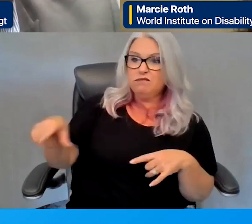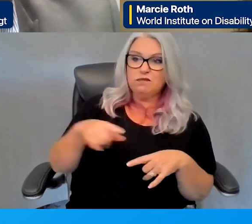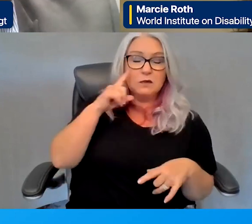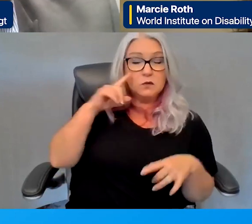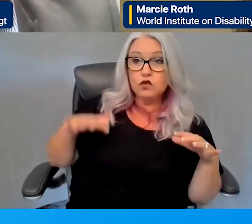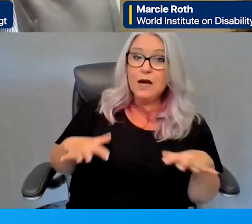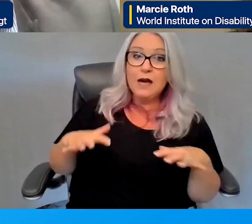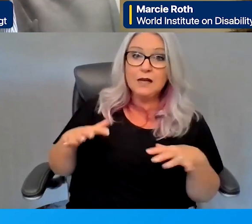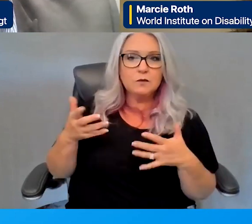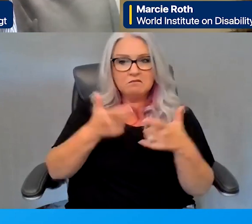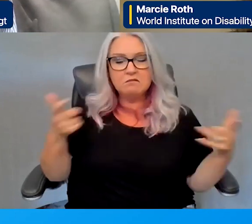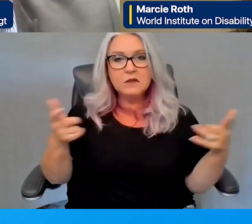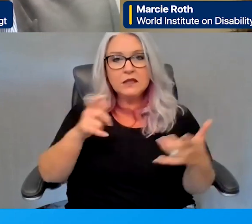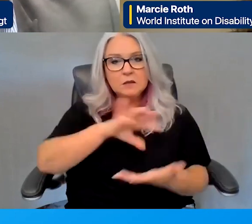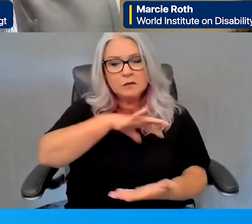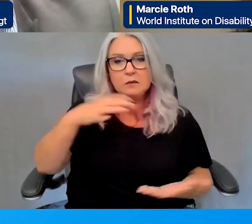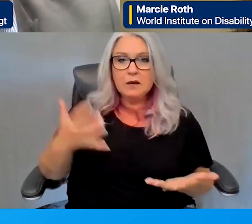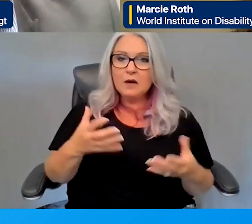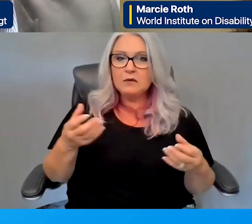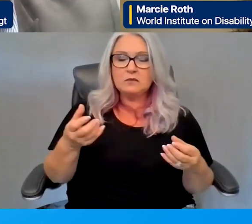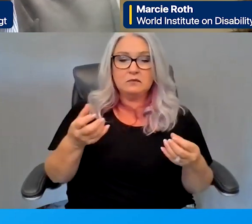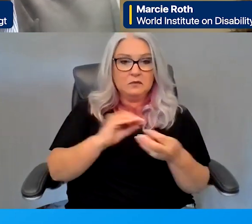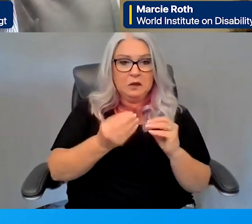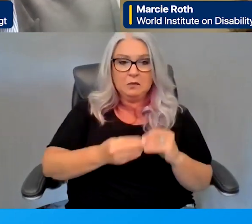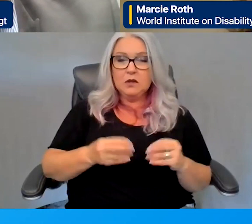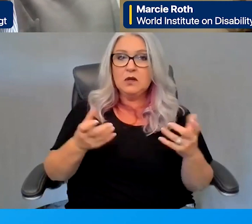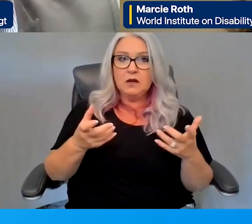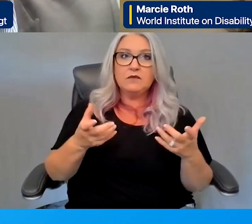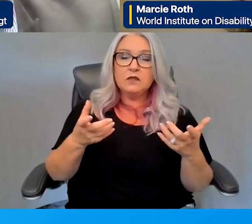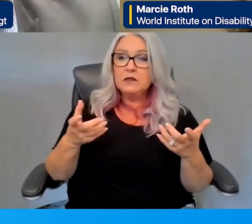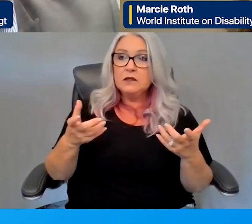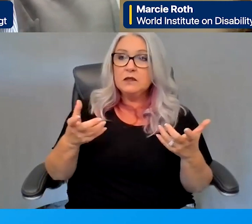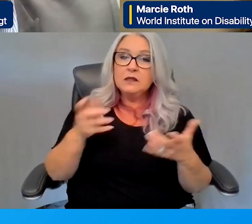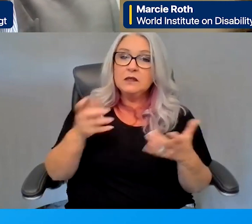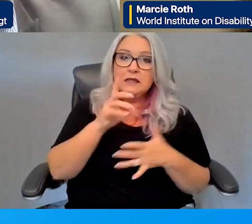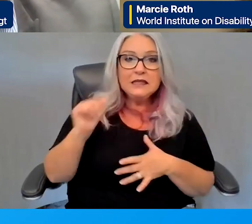disabled people who are either lingering in the shelters or